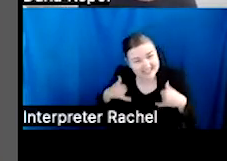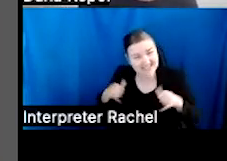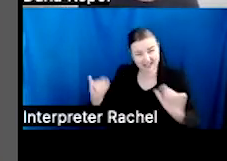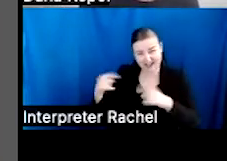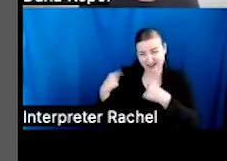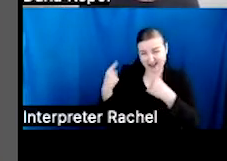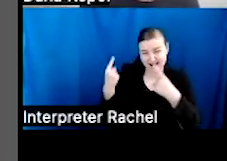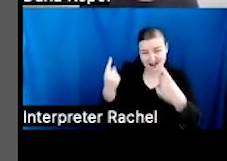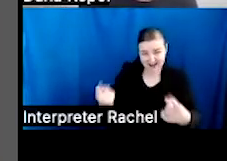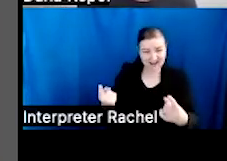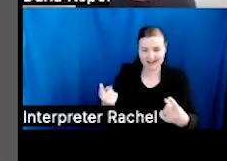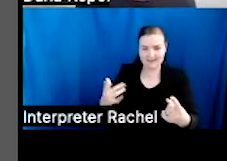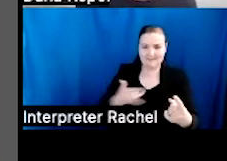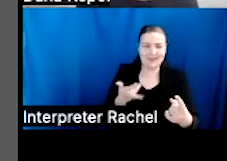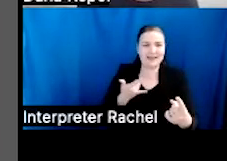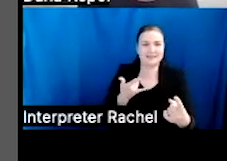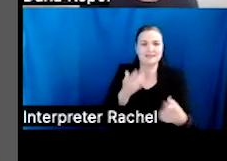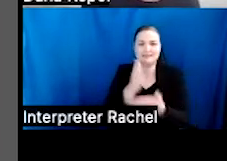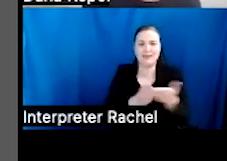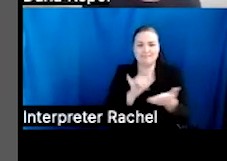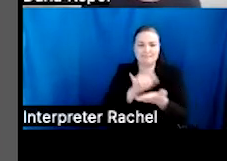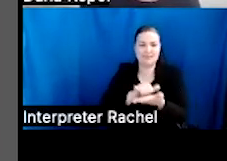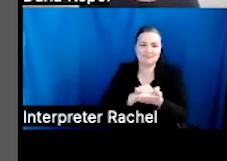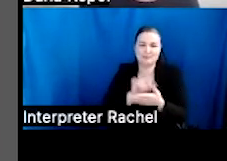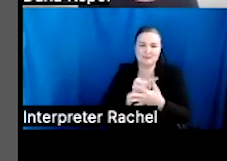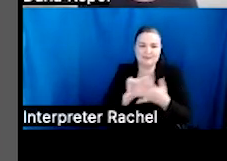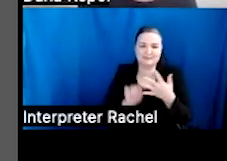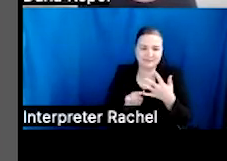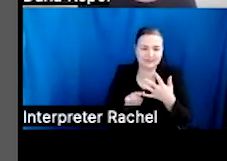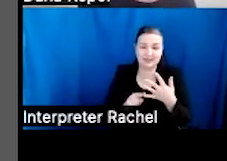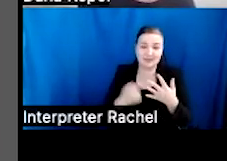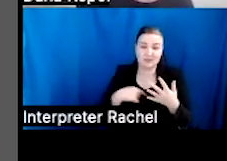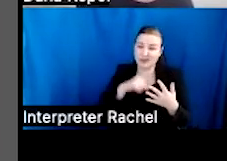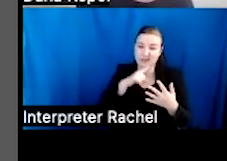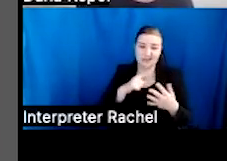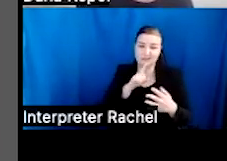we can demand now. The horizon of possibility has been so limited by increasingly corporate